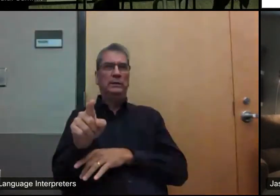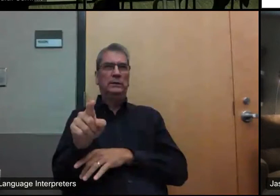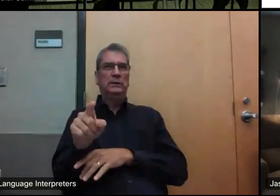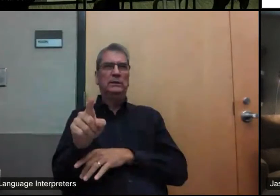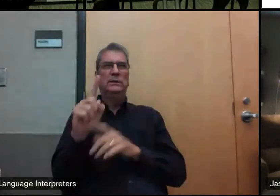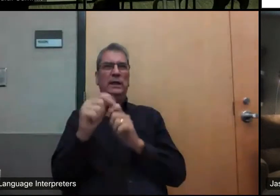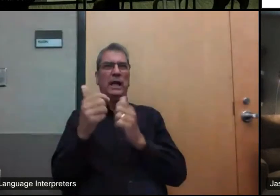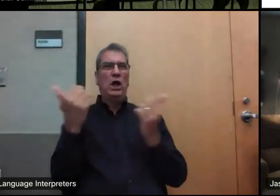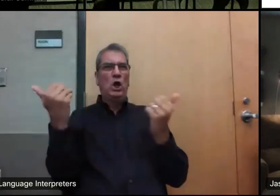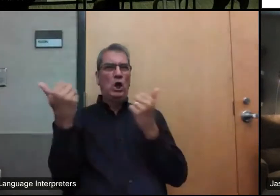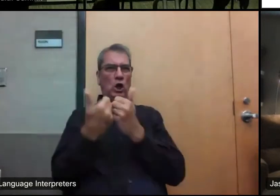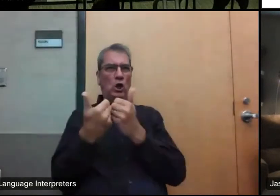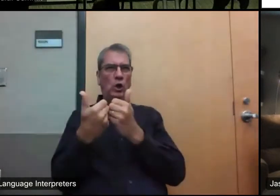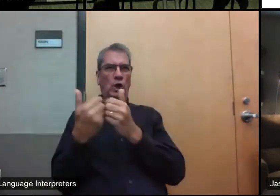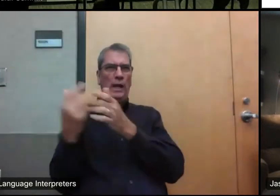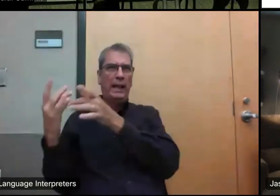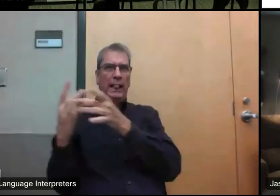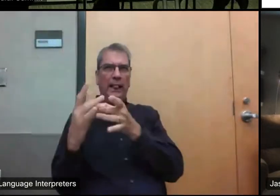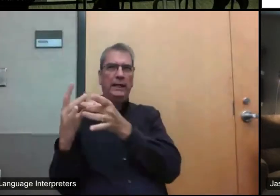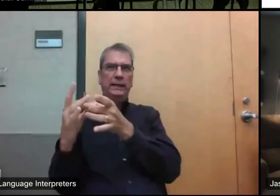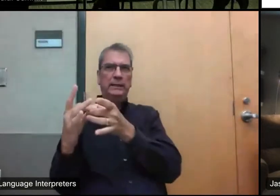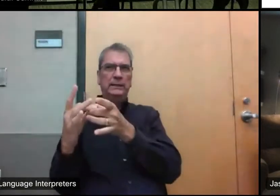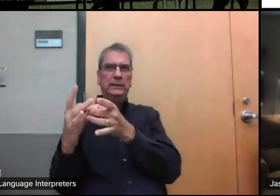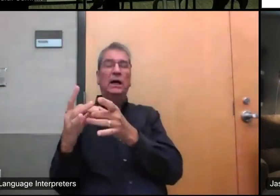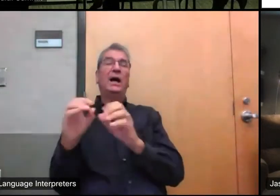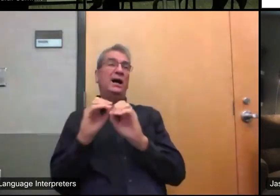these things are LinkedIn and obviously, you know, I mentioned different types of press